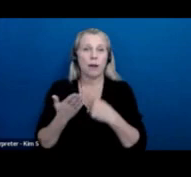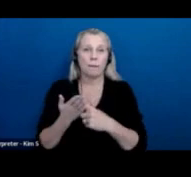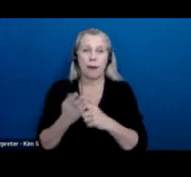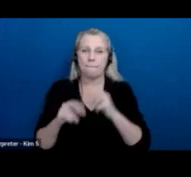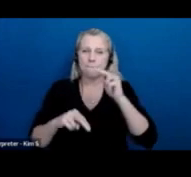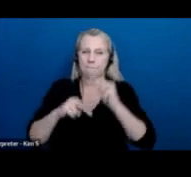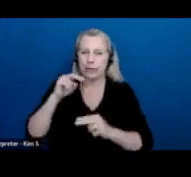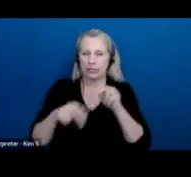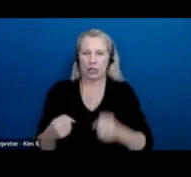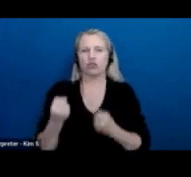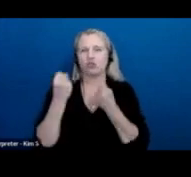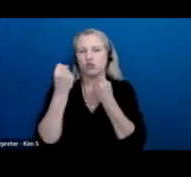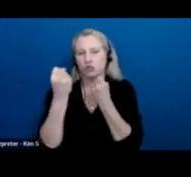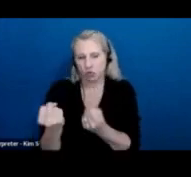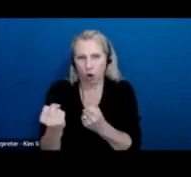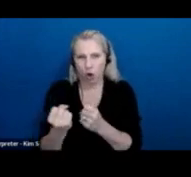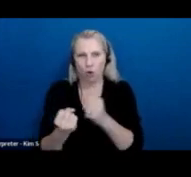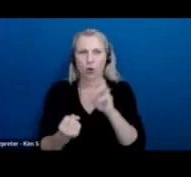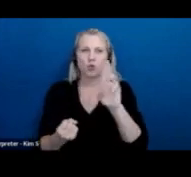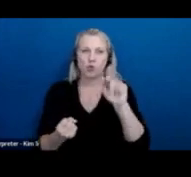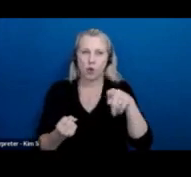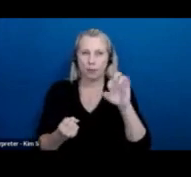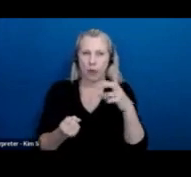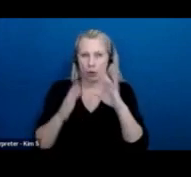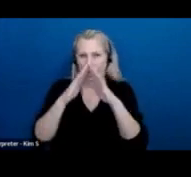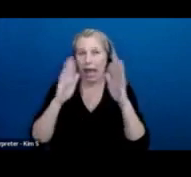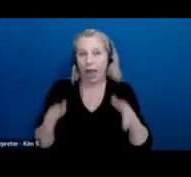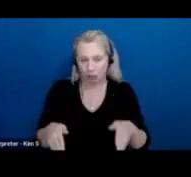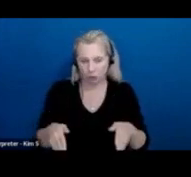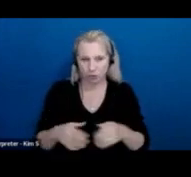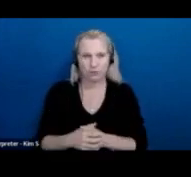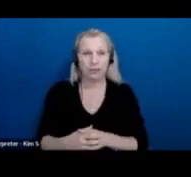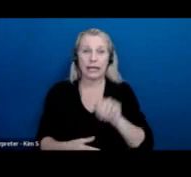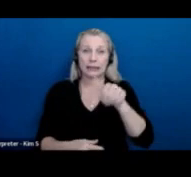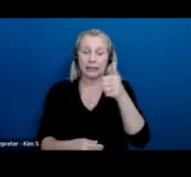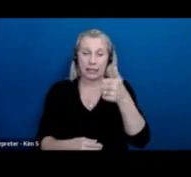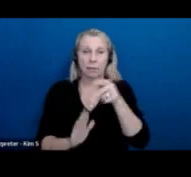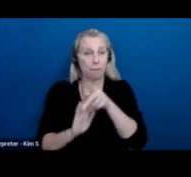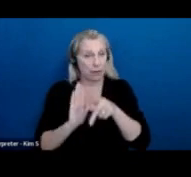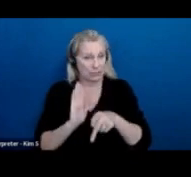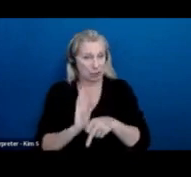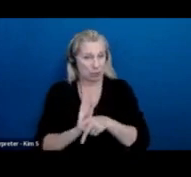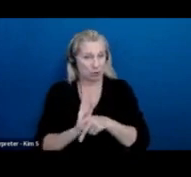wraparound house. While the 10 principles set up a good foundation for building a strong